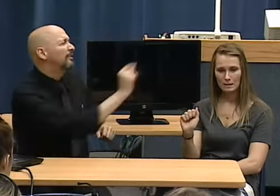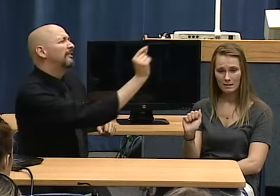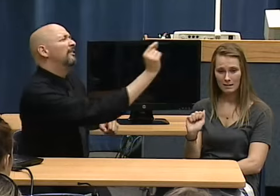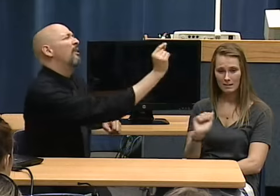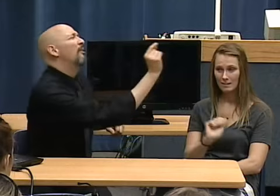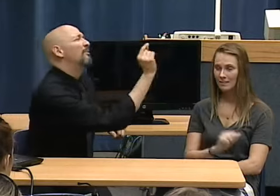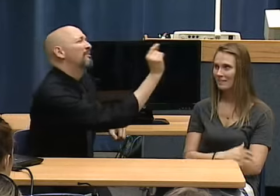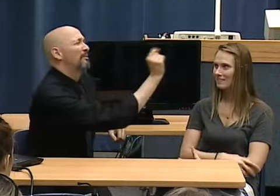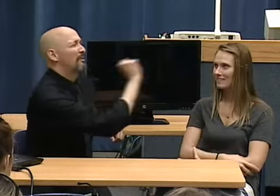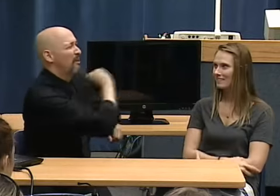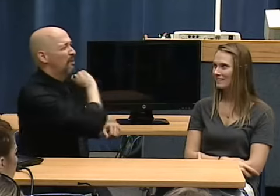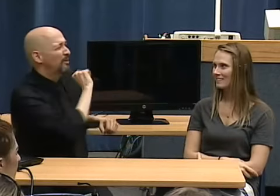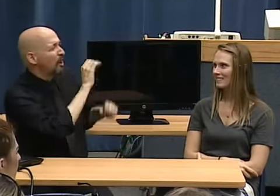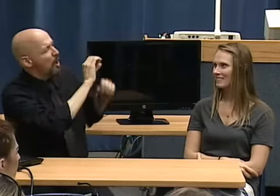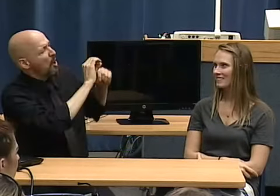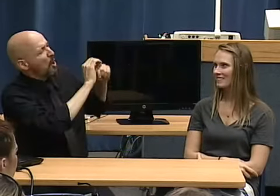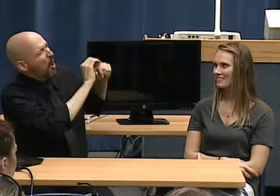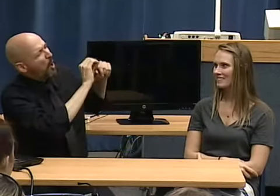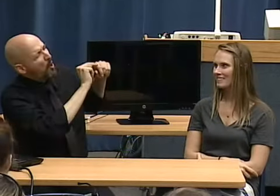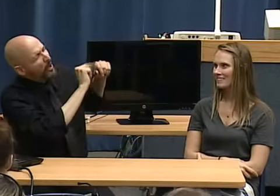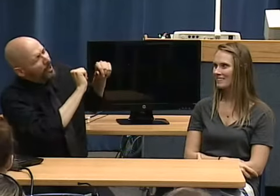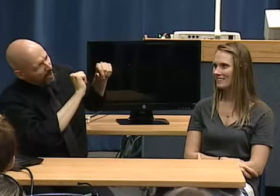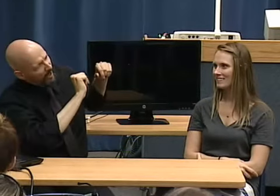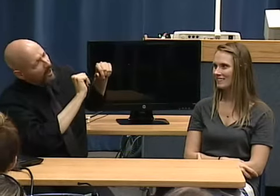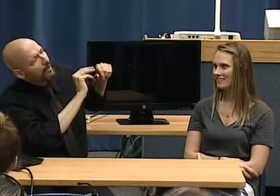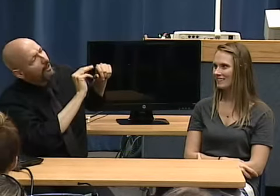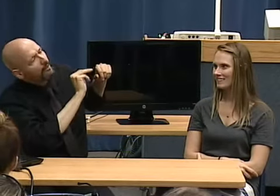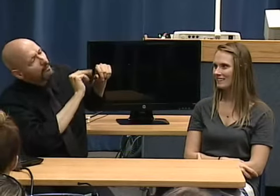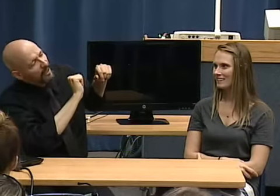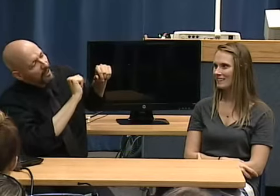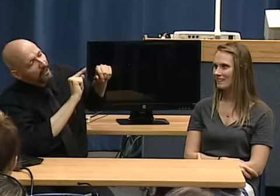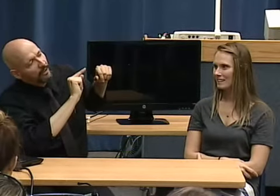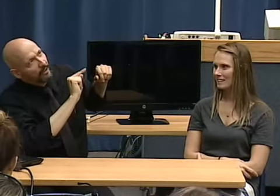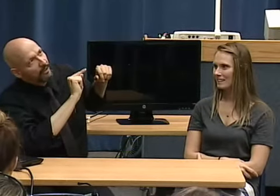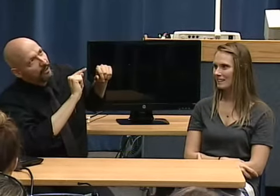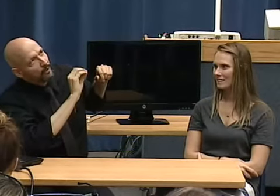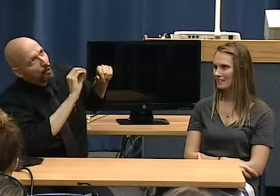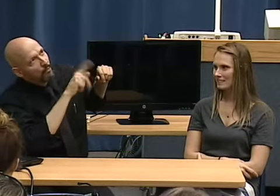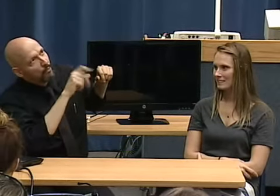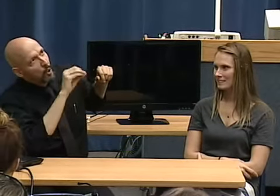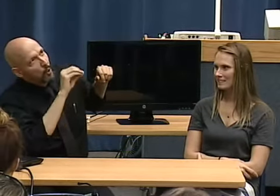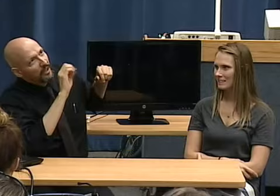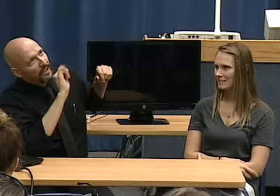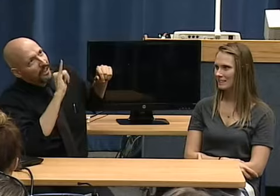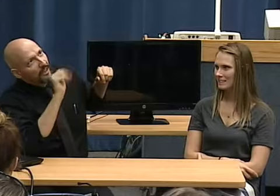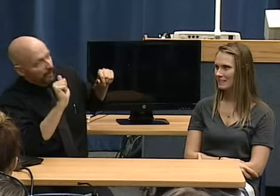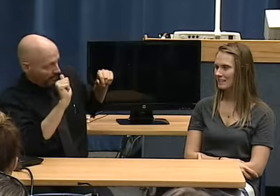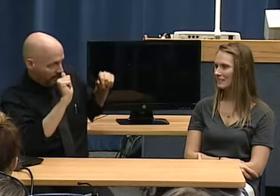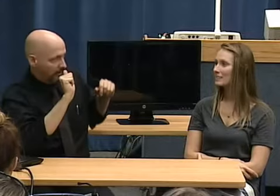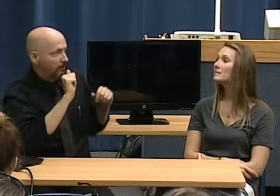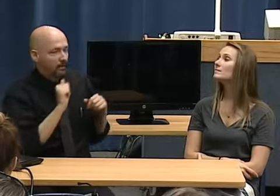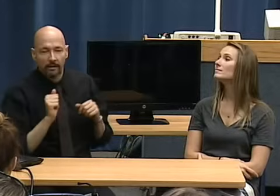So close! O-N-O-M-A-T-O-P-O-E-I-A